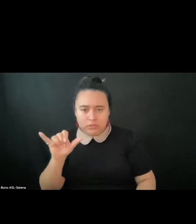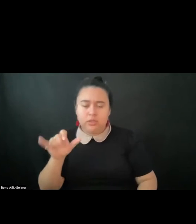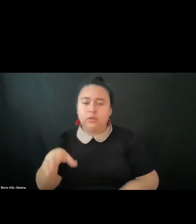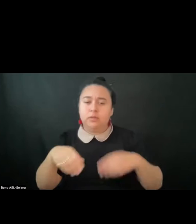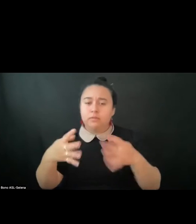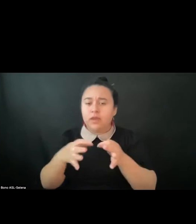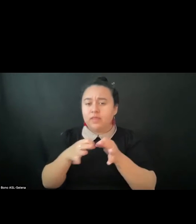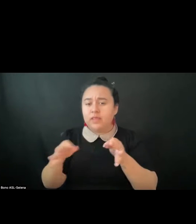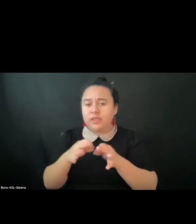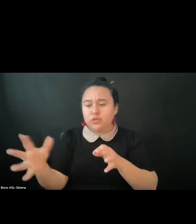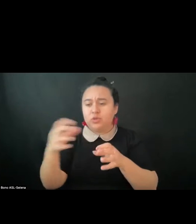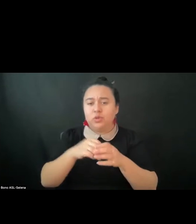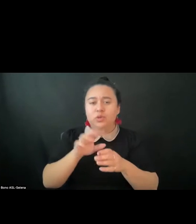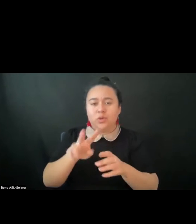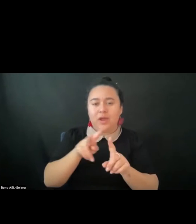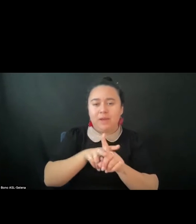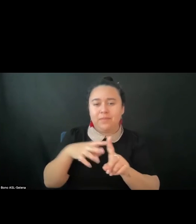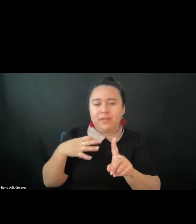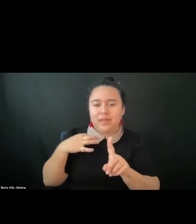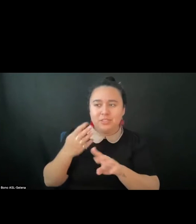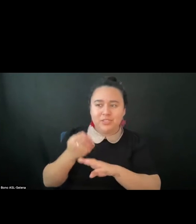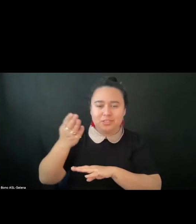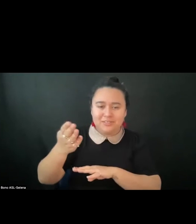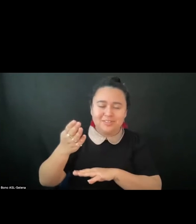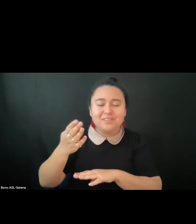your applications to the fund. So, I think that's it for preliminaries.